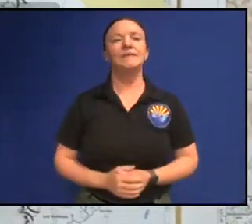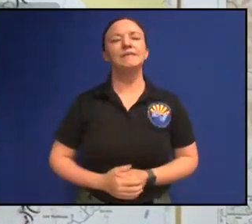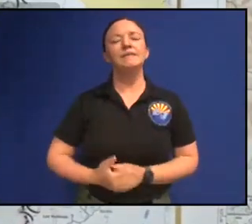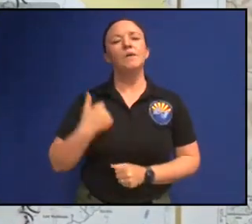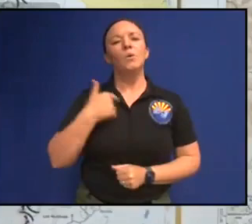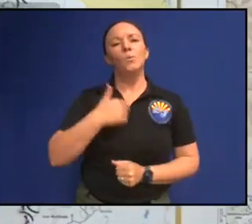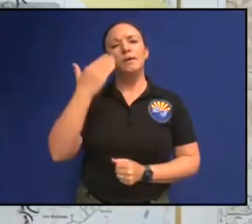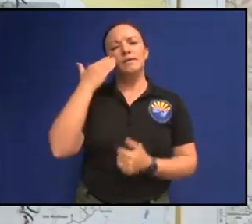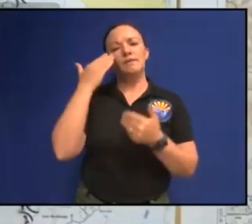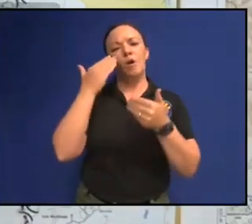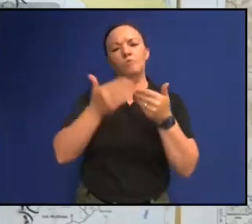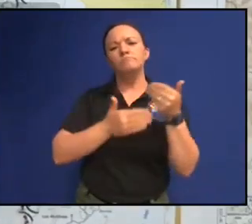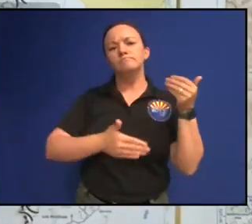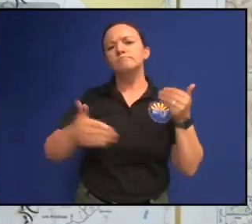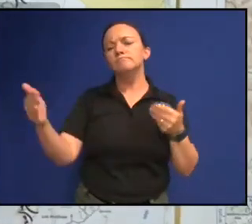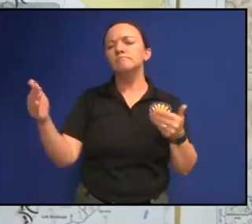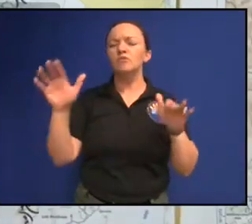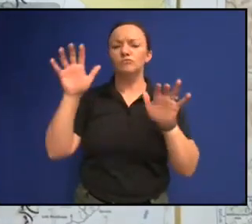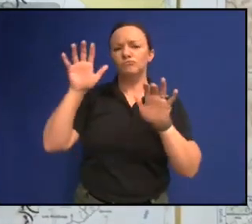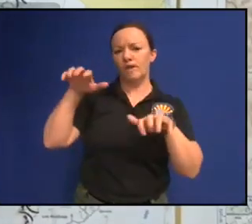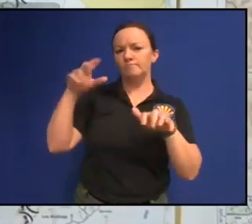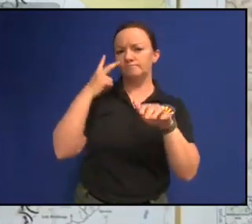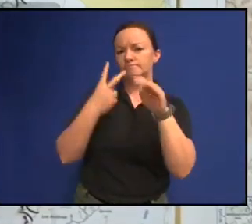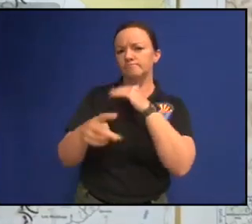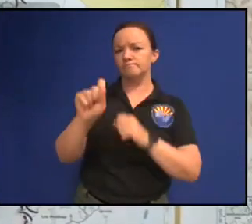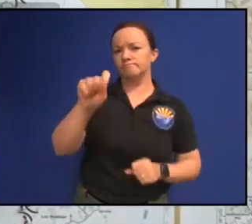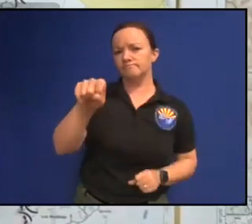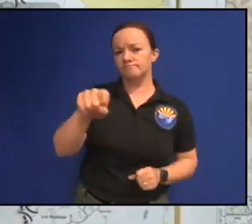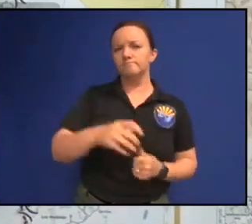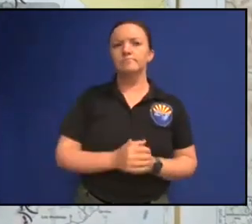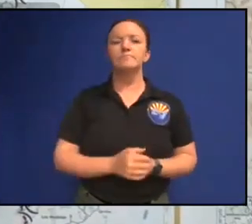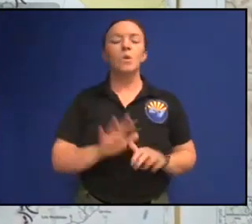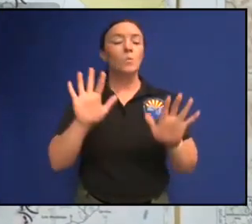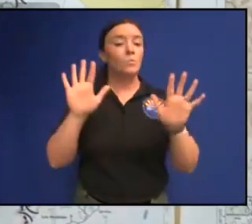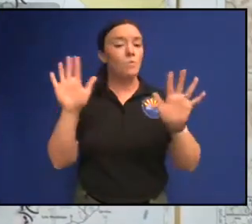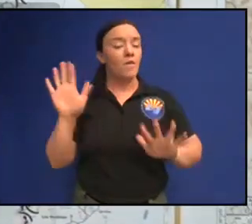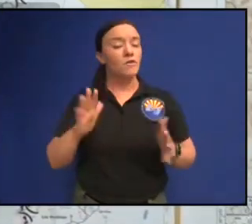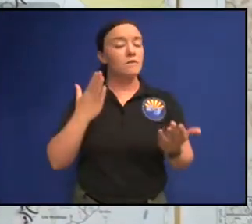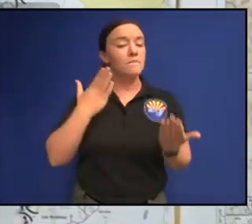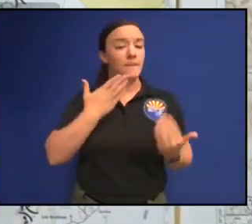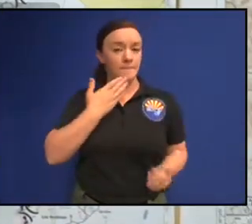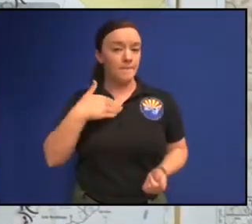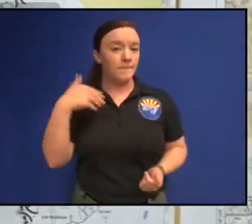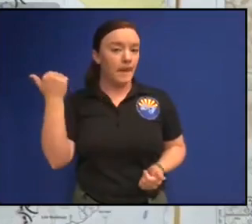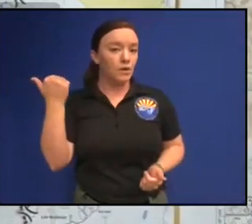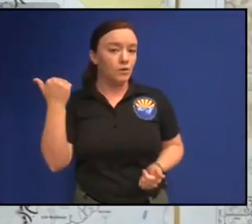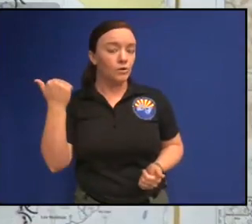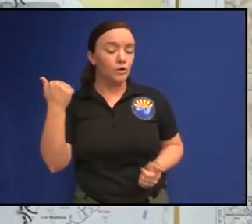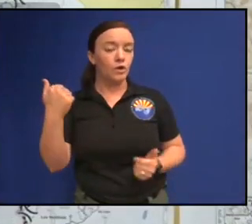THE FORECAST, SO MAYBE THE WEATHER IS LOOKING BETTER IN OUR FAVOR AS WE MOVE MAYBE INTO SOME MONSOON SEASONS